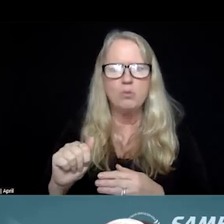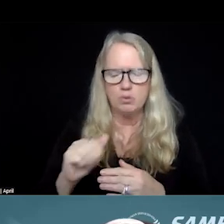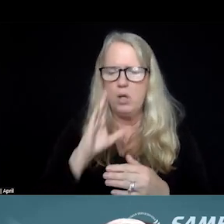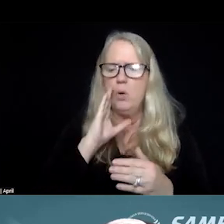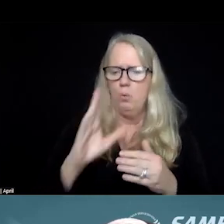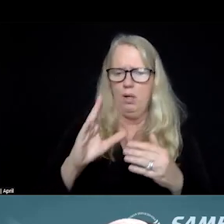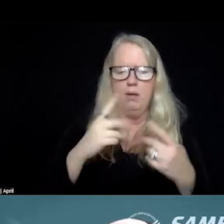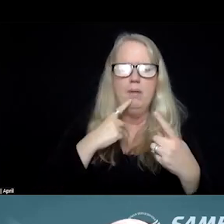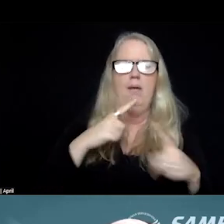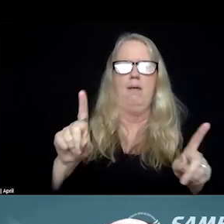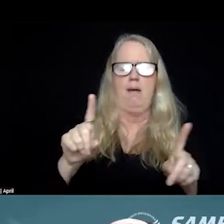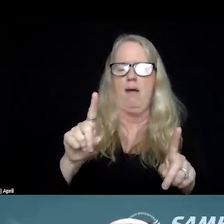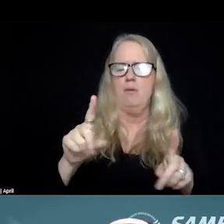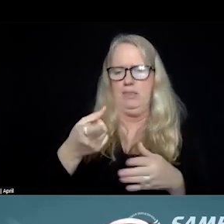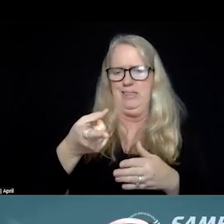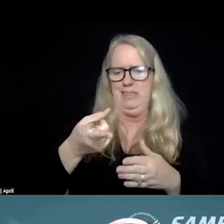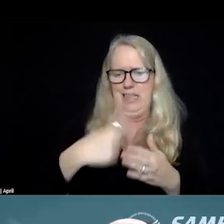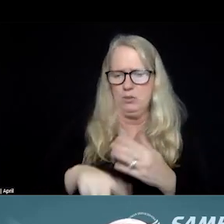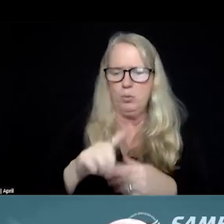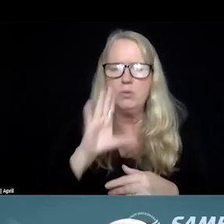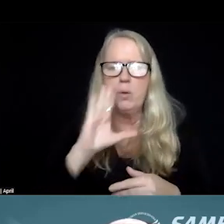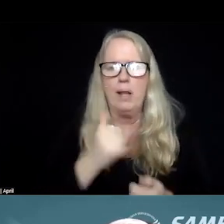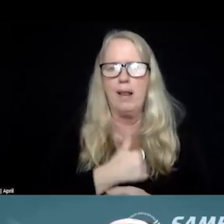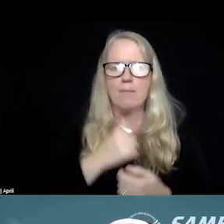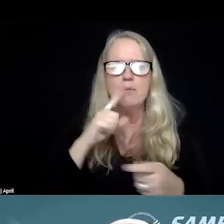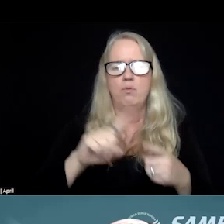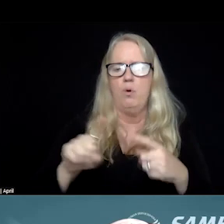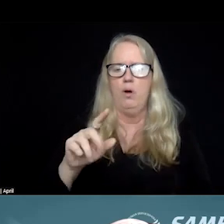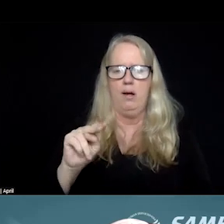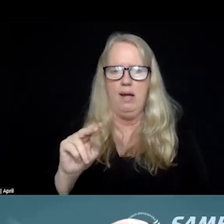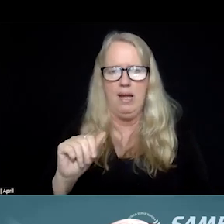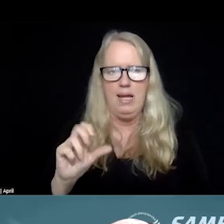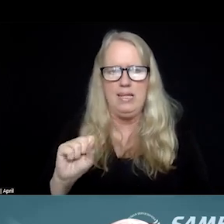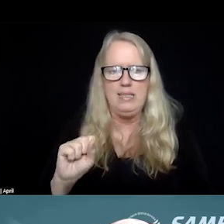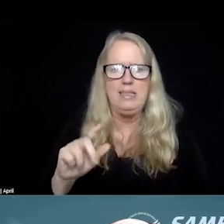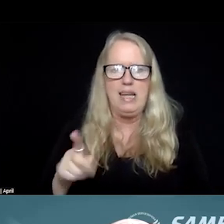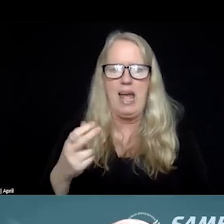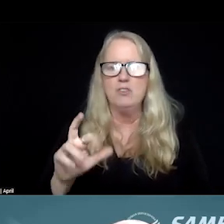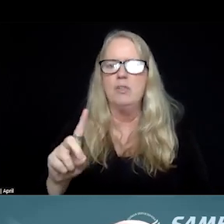NEXT WEEK. I WOULD LOVE TO NASMHPD, WHO ADMINISTERS THESE FUNDS,